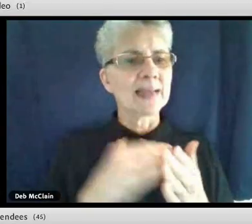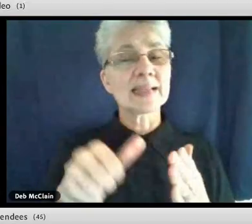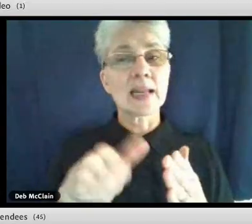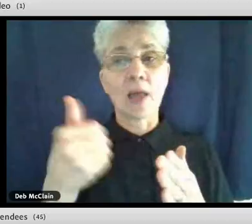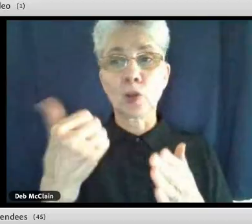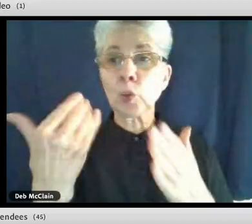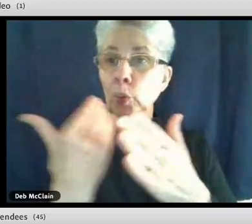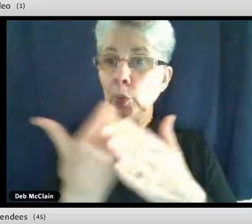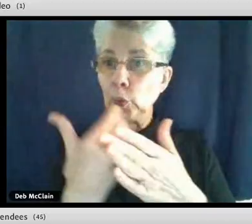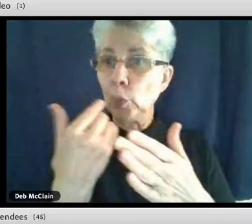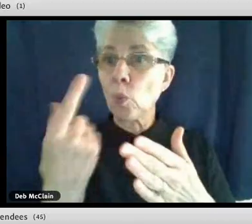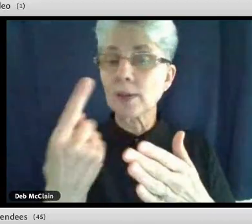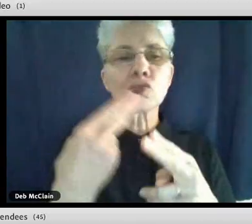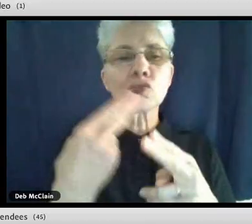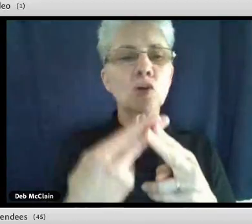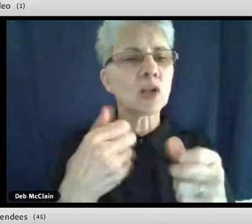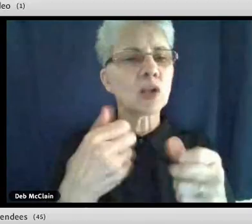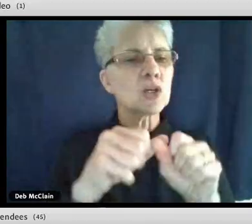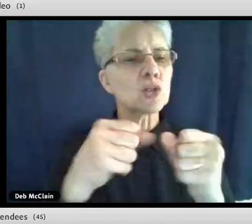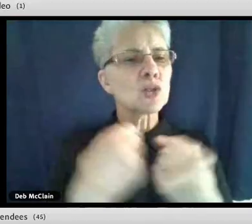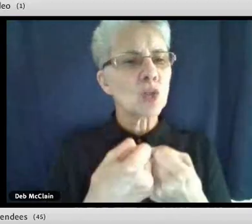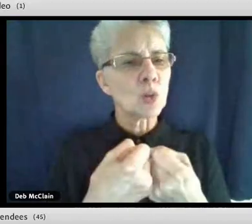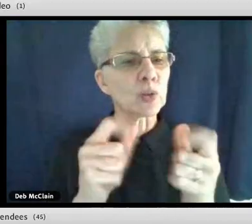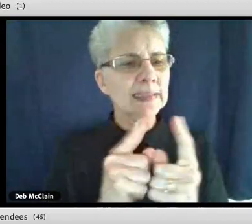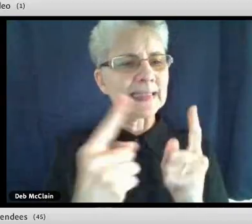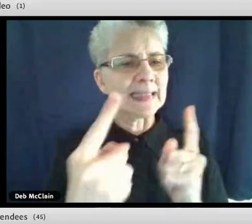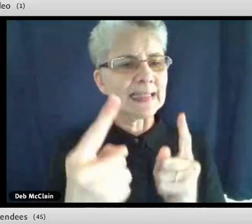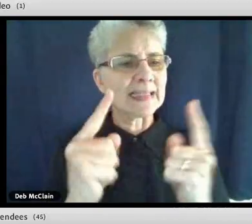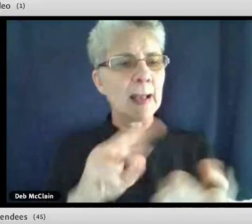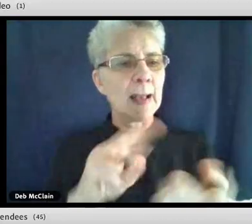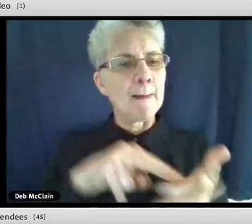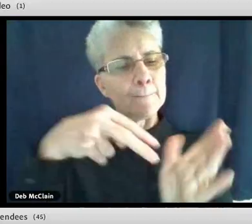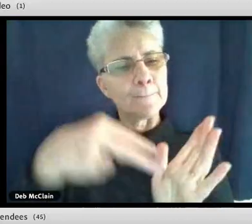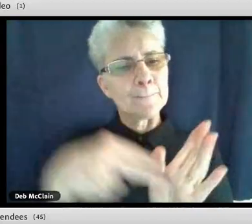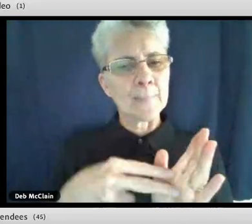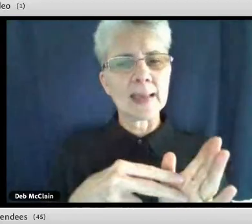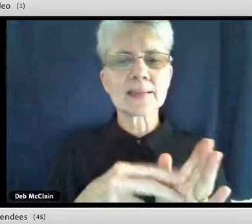It's also called social distancing, and that basically refers to actions taken to stop